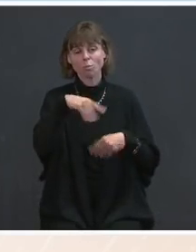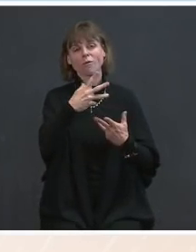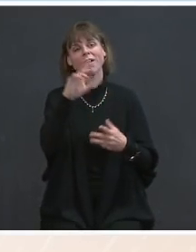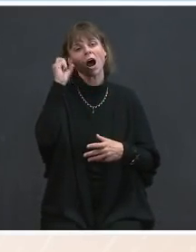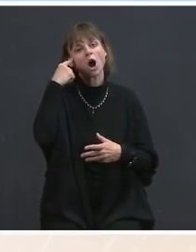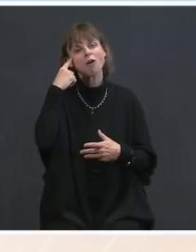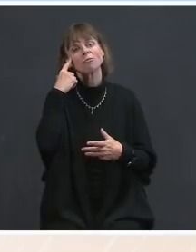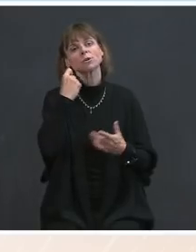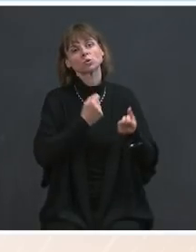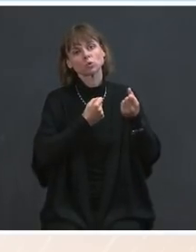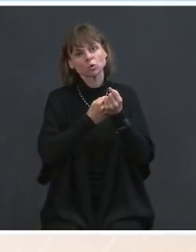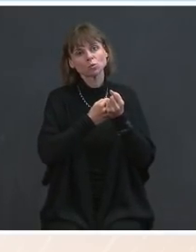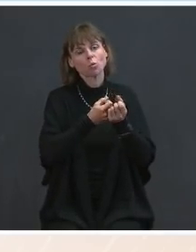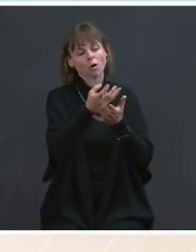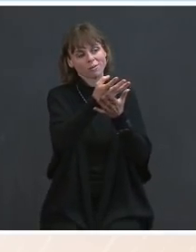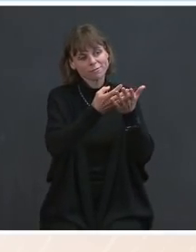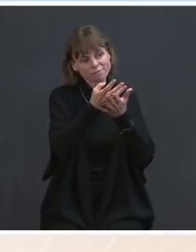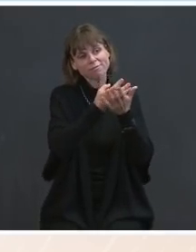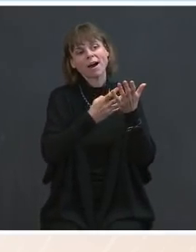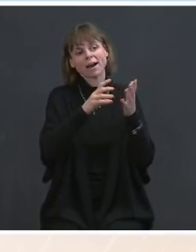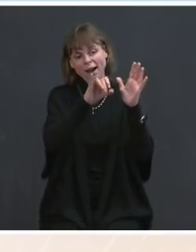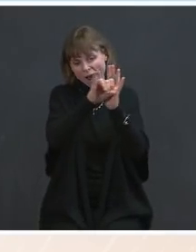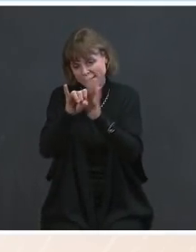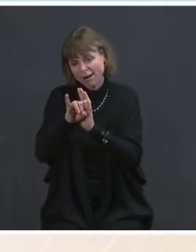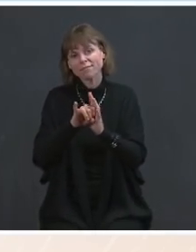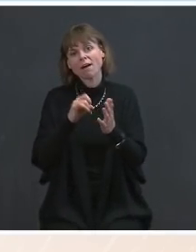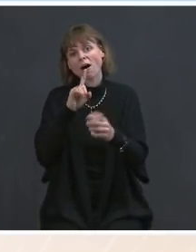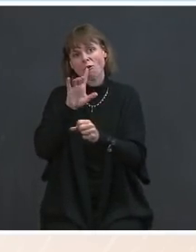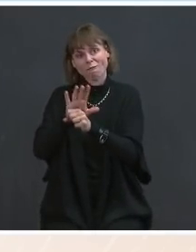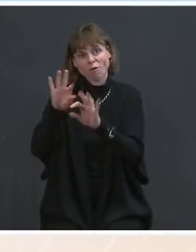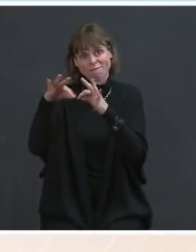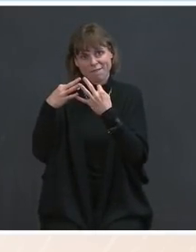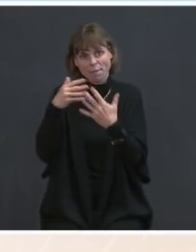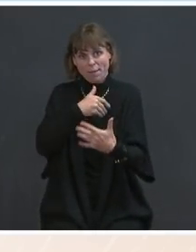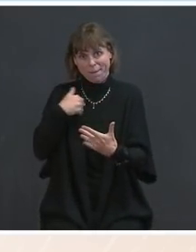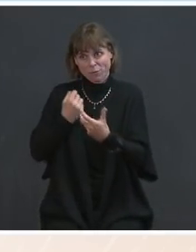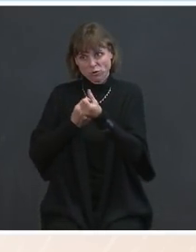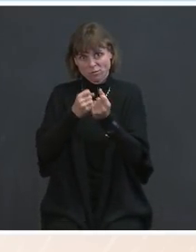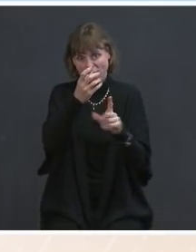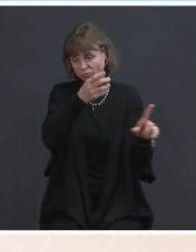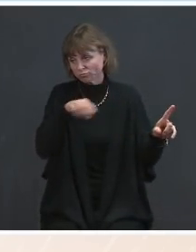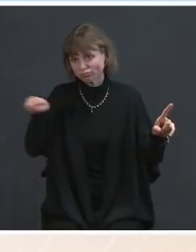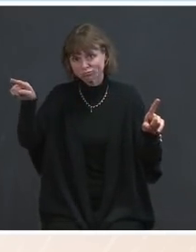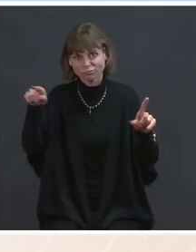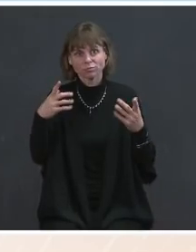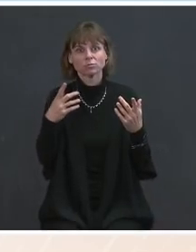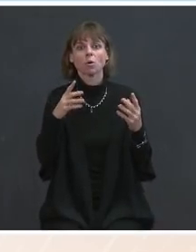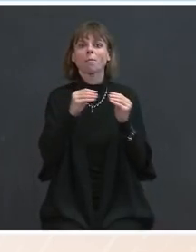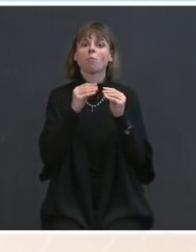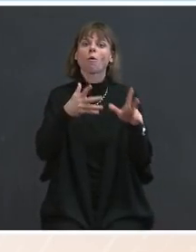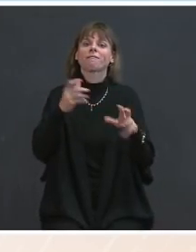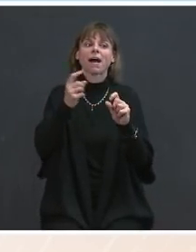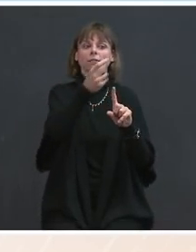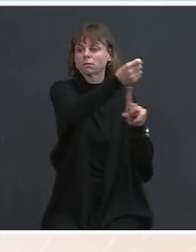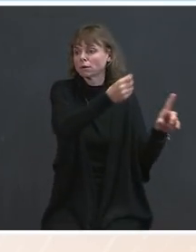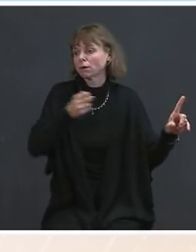vet, confirm sponsors and family members of the unaccompanied minors and will lead to quicker placement. Because, as you know -- as all of you know,